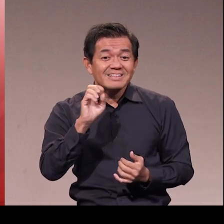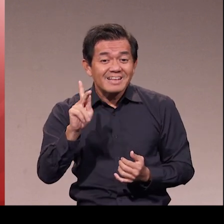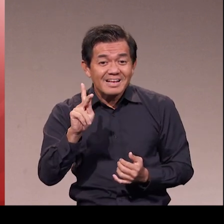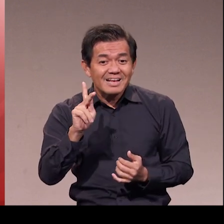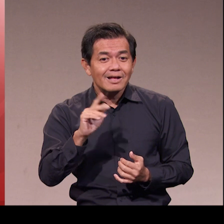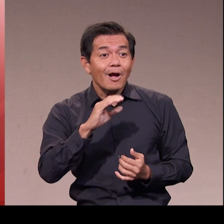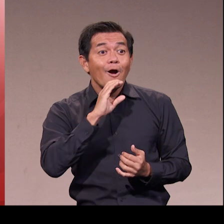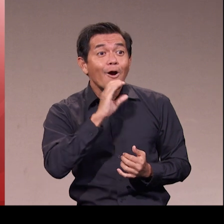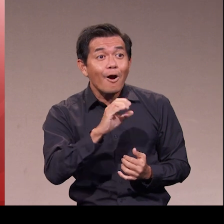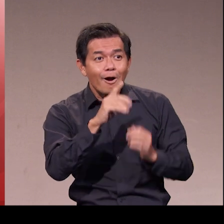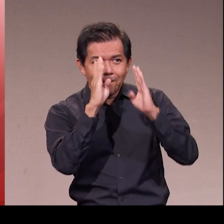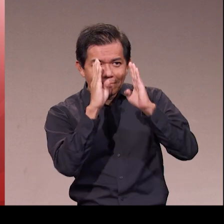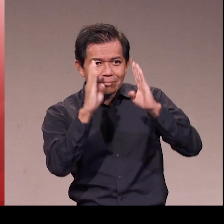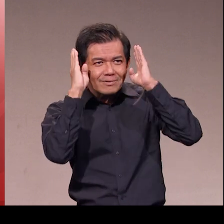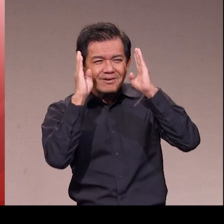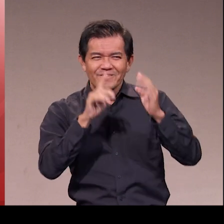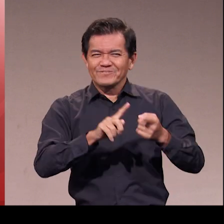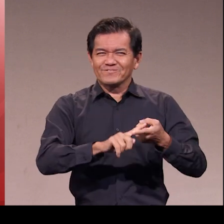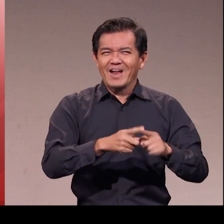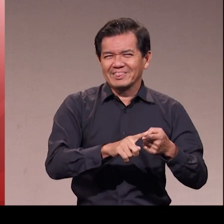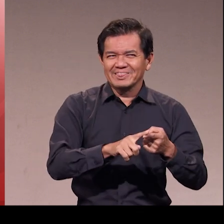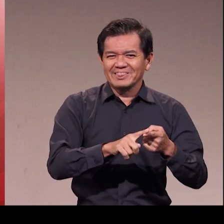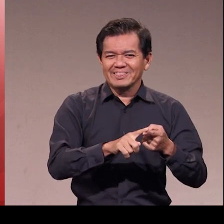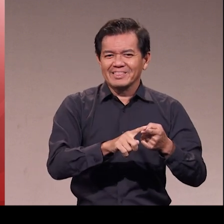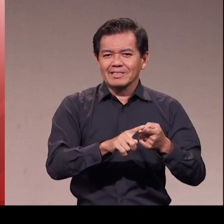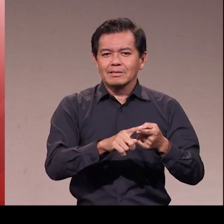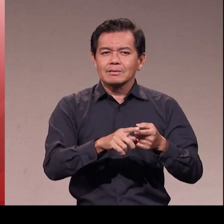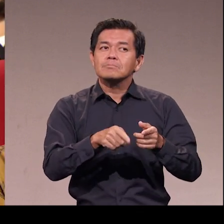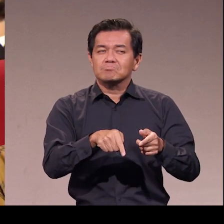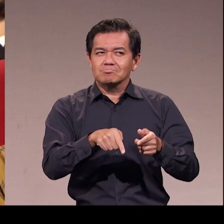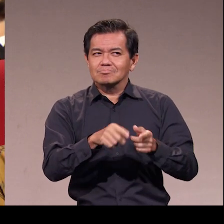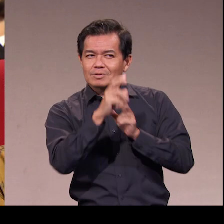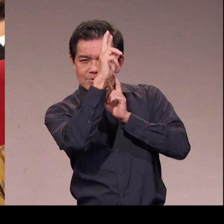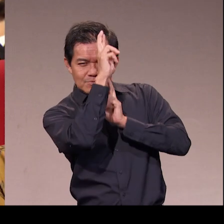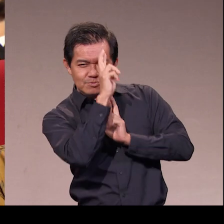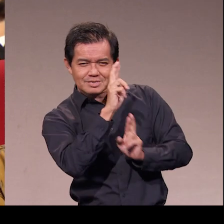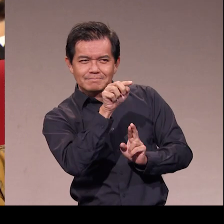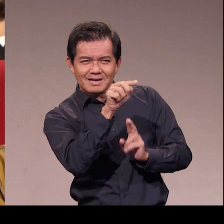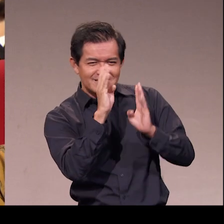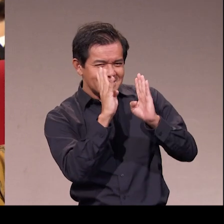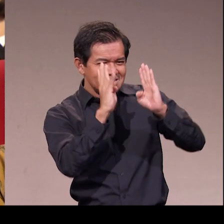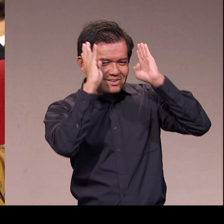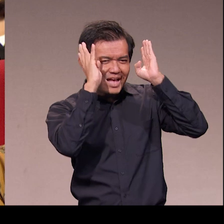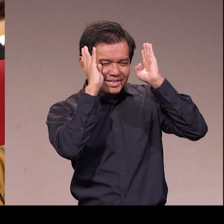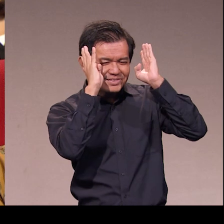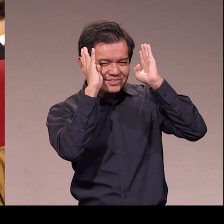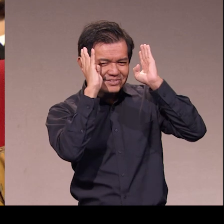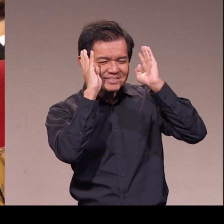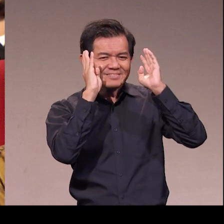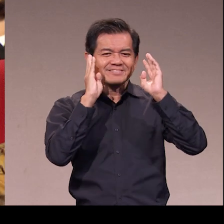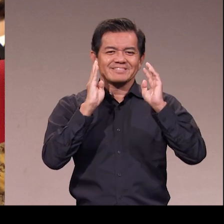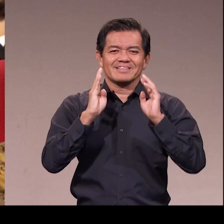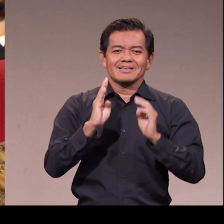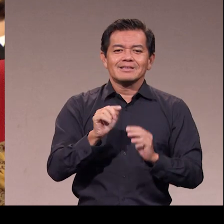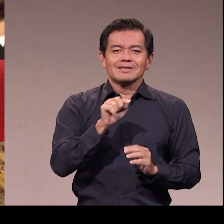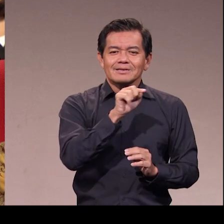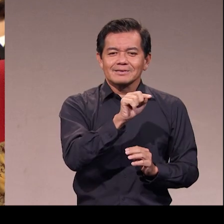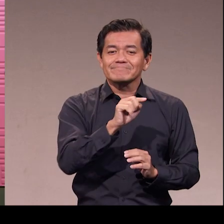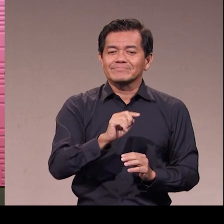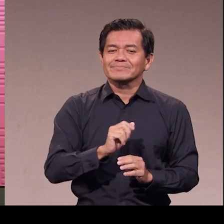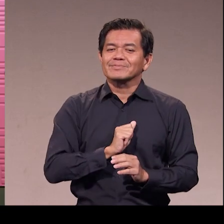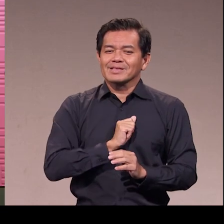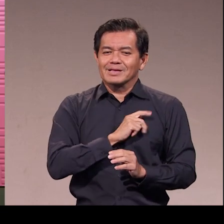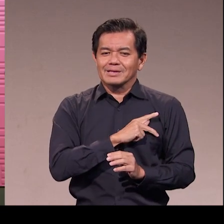expressed deep respect for Mr Lee. He appreciated the advice and guidance of Mr Lee.